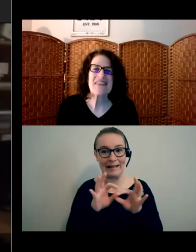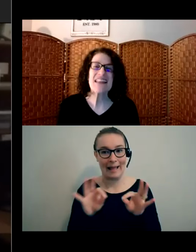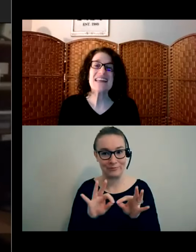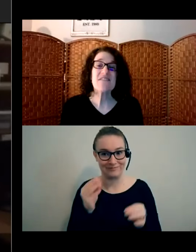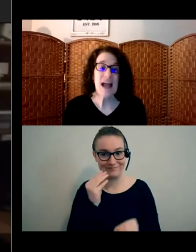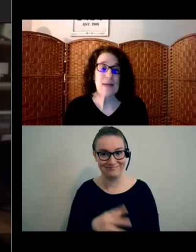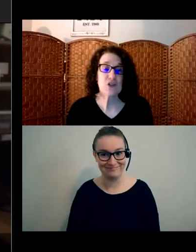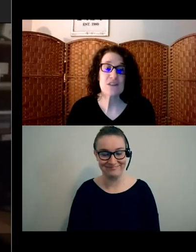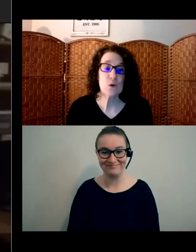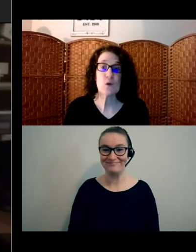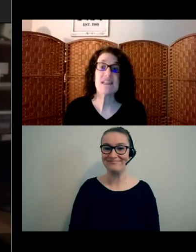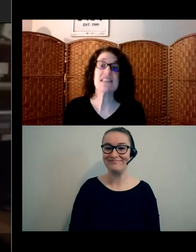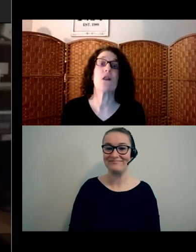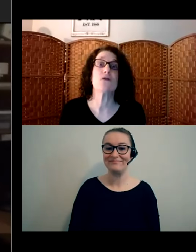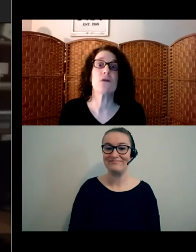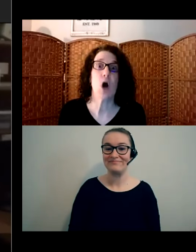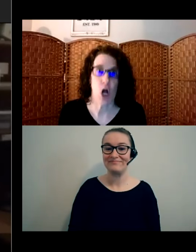The list of captioning tools is long.